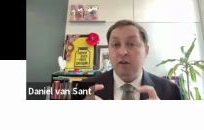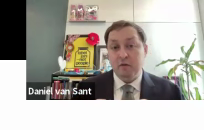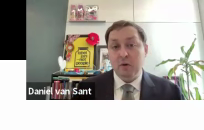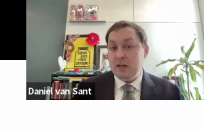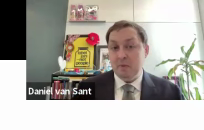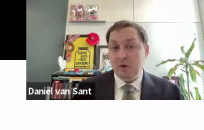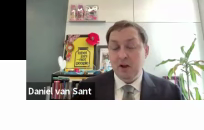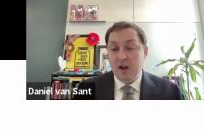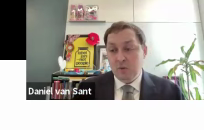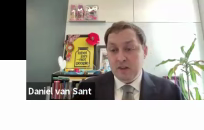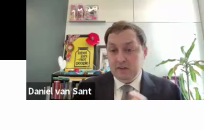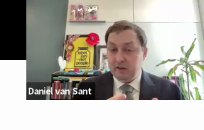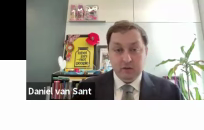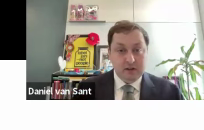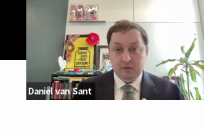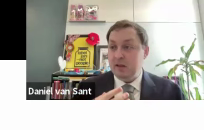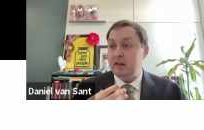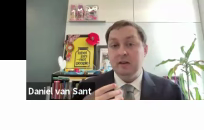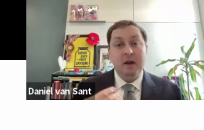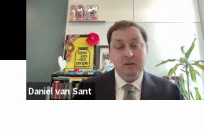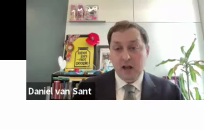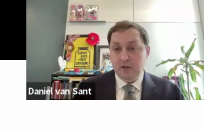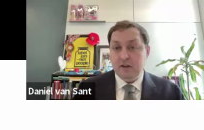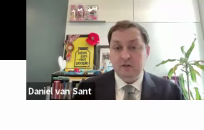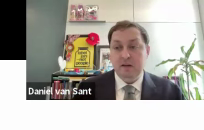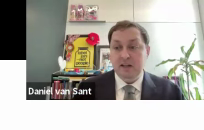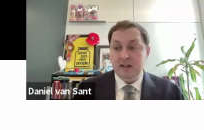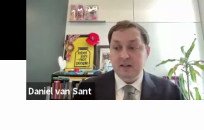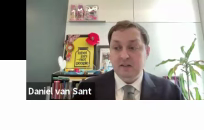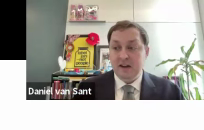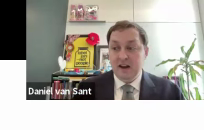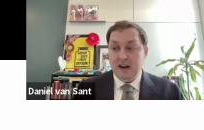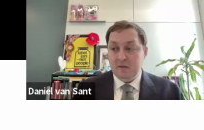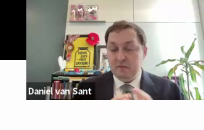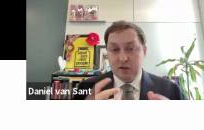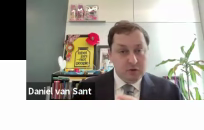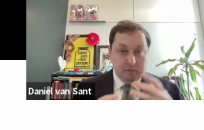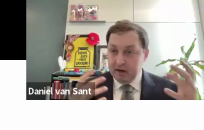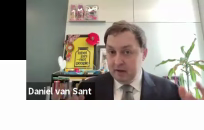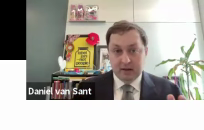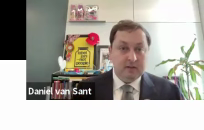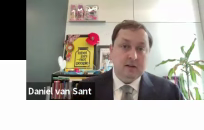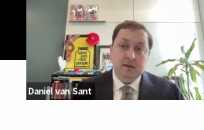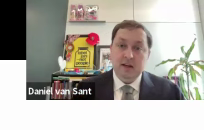that are for people with sensory disabilities, mental health disabilities, visual impairments,